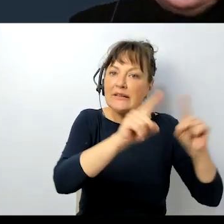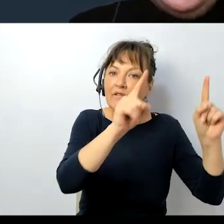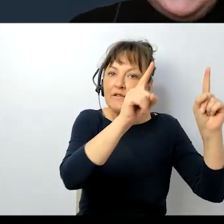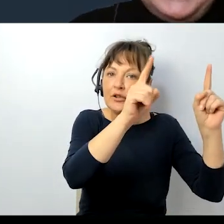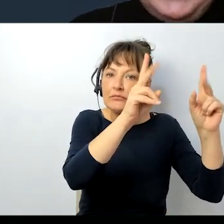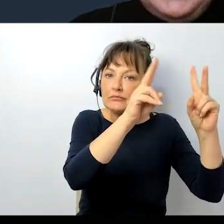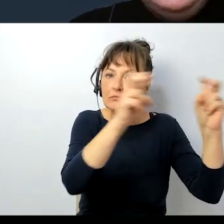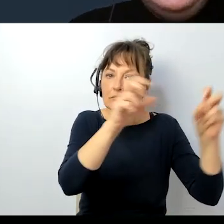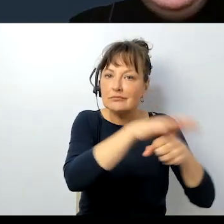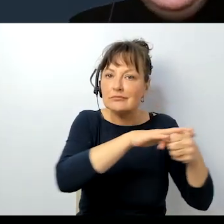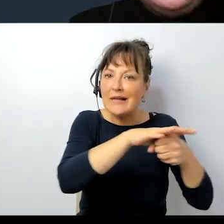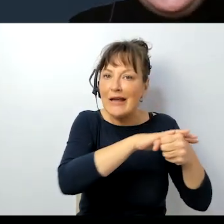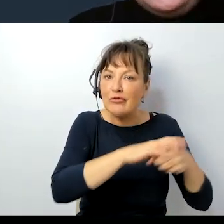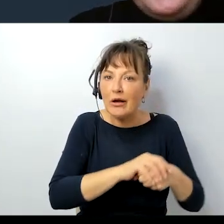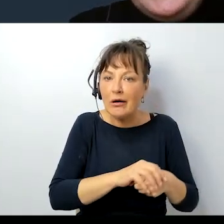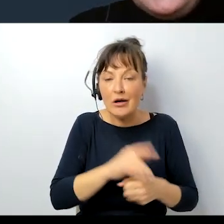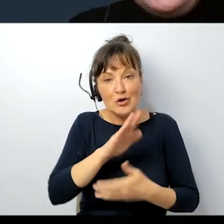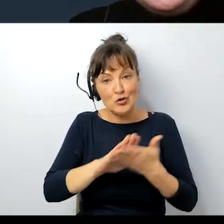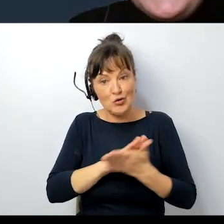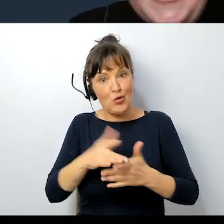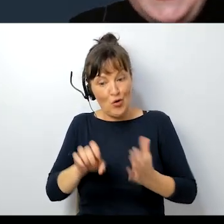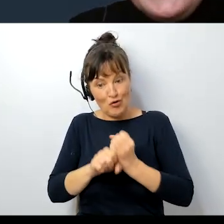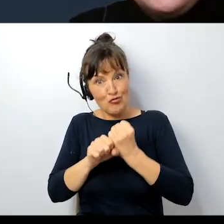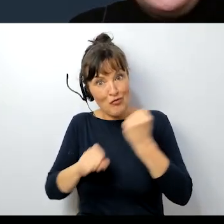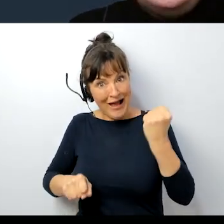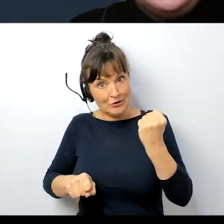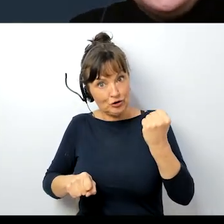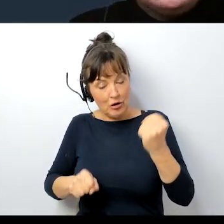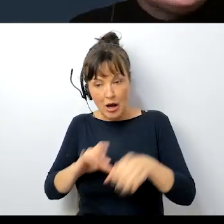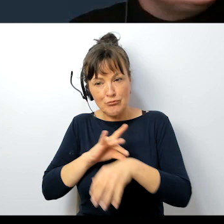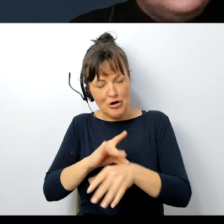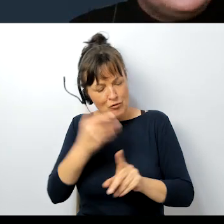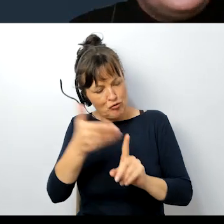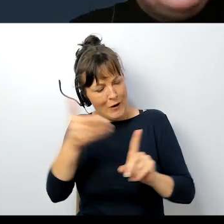subject area, so Graduate Apprenticeships are designed so that individuals do not repeat